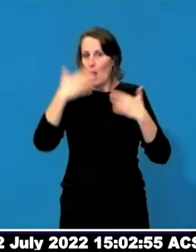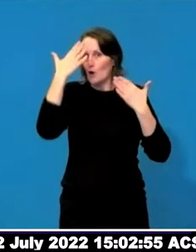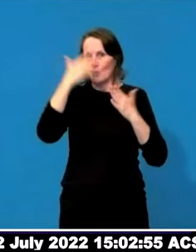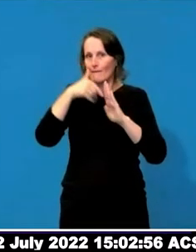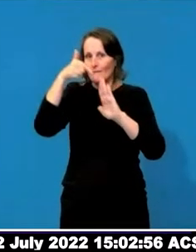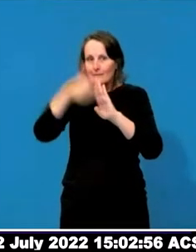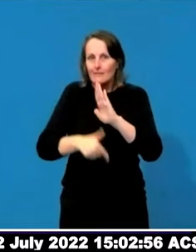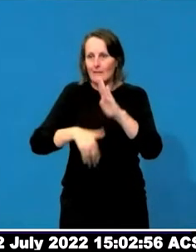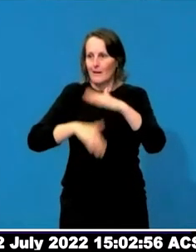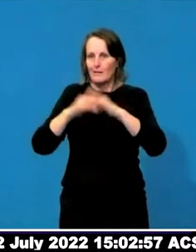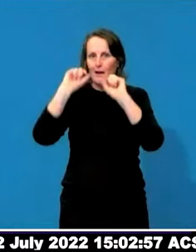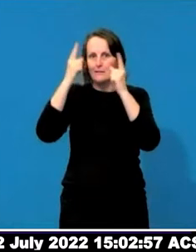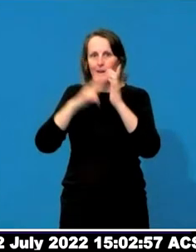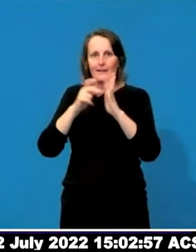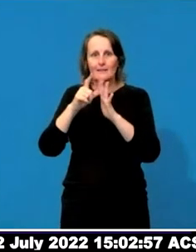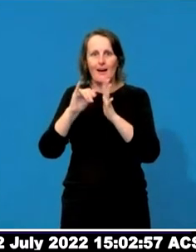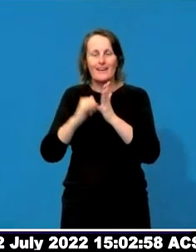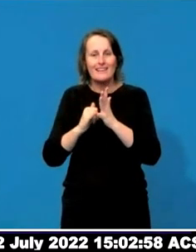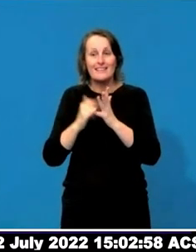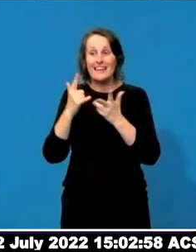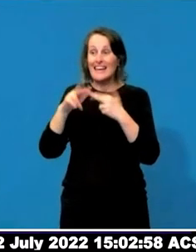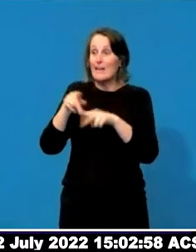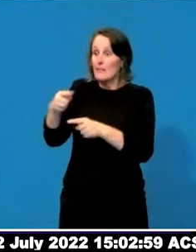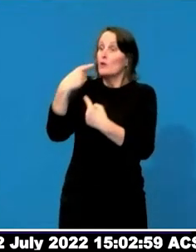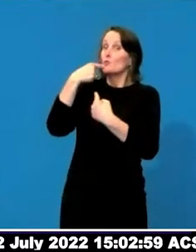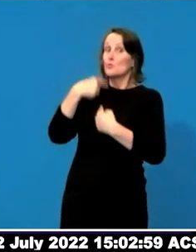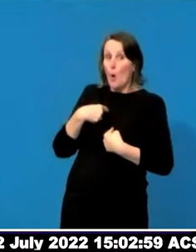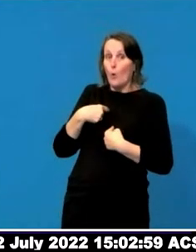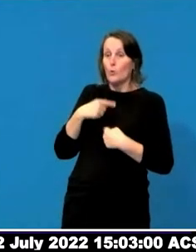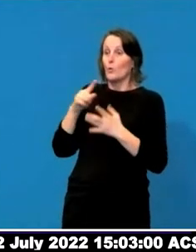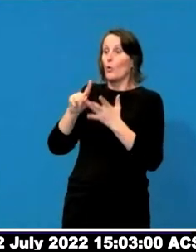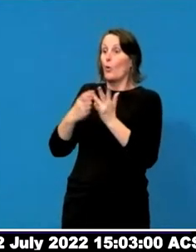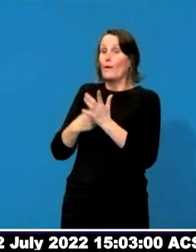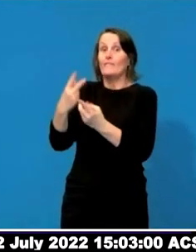and had we known or had we been shown how to make those claims,